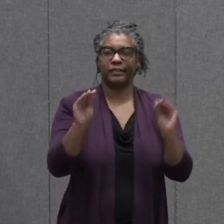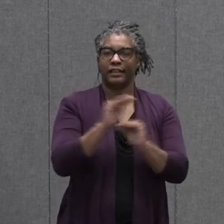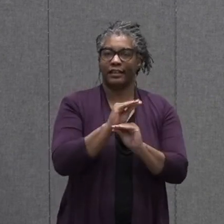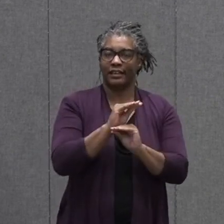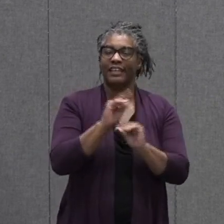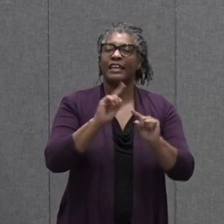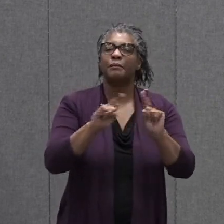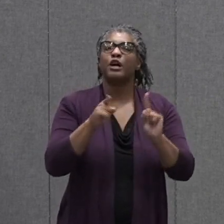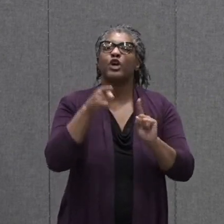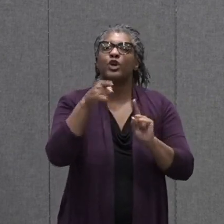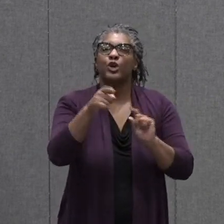that we cut out together.